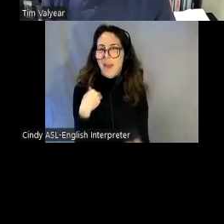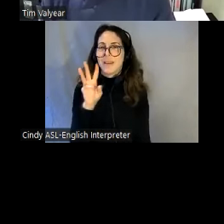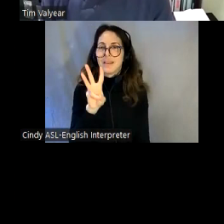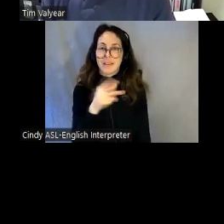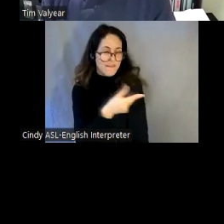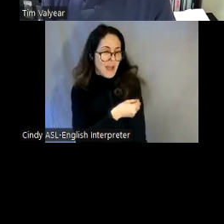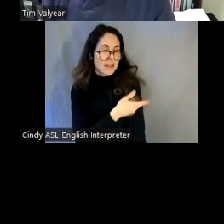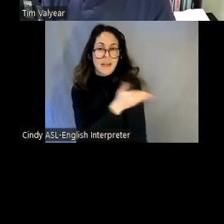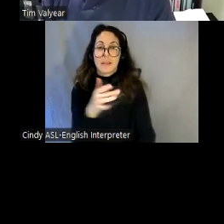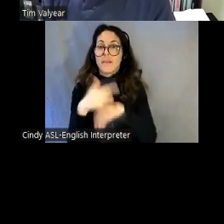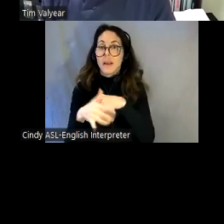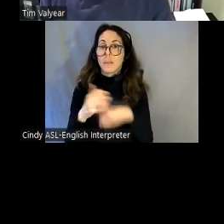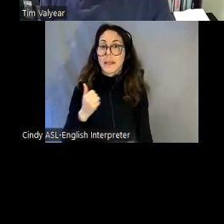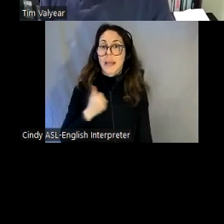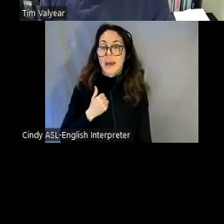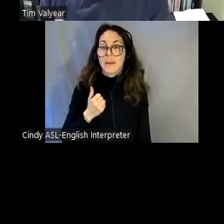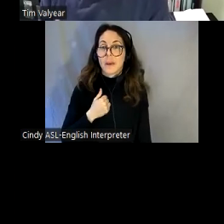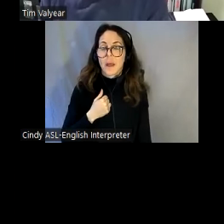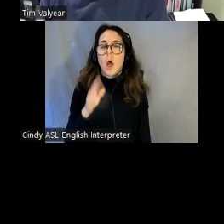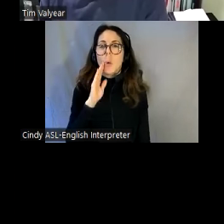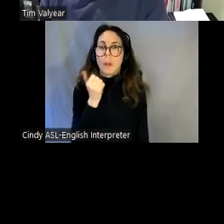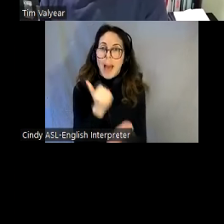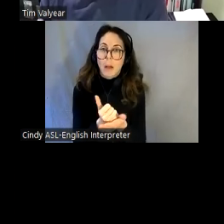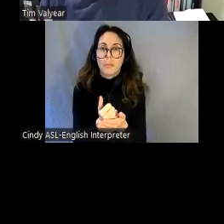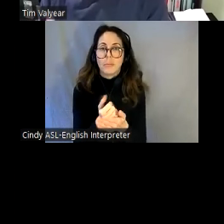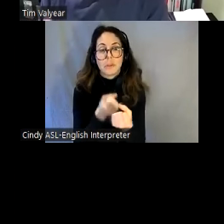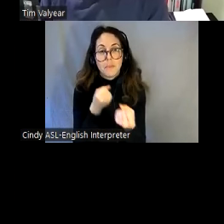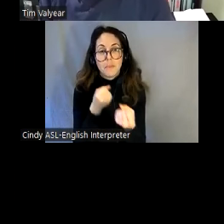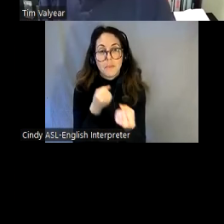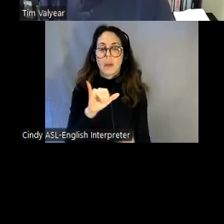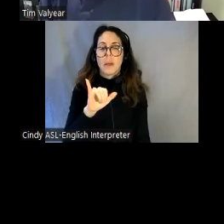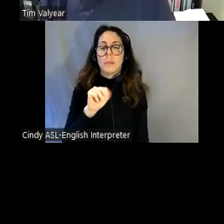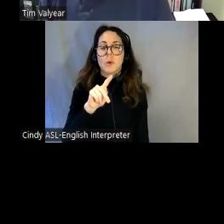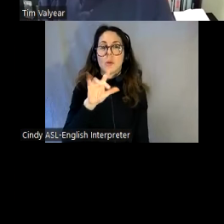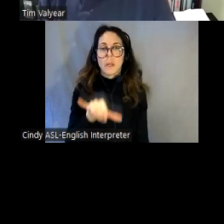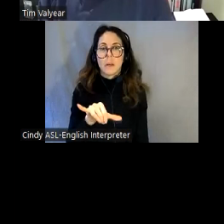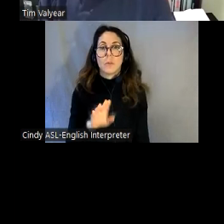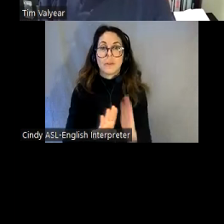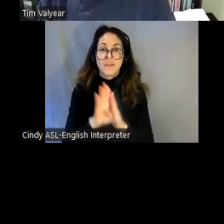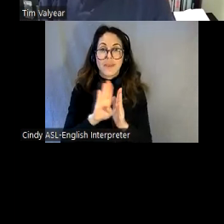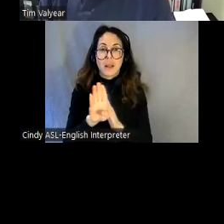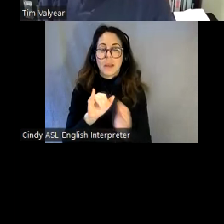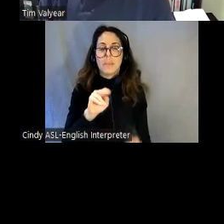73. The COVID-19 vaccines do not cause the infection. Of the six vaccines out in Canada, they